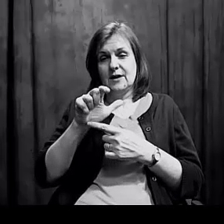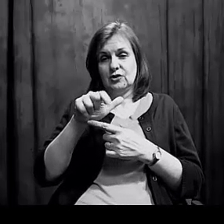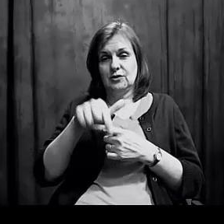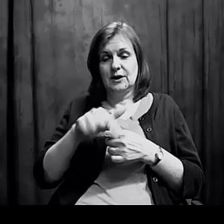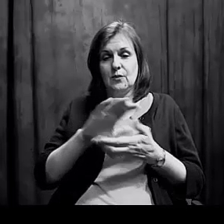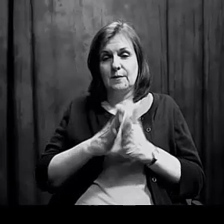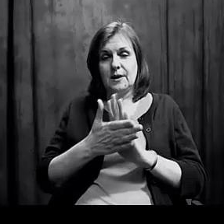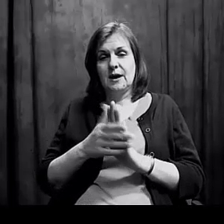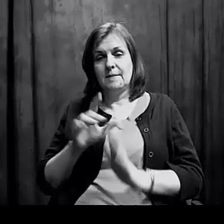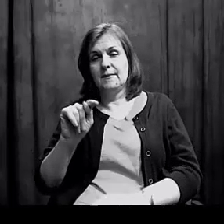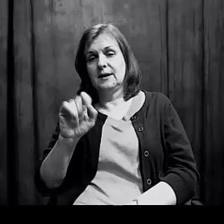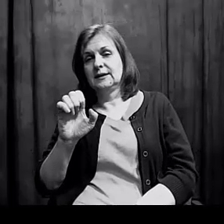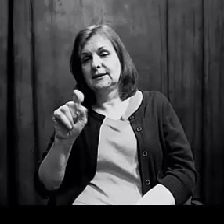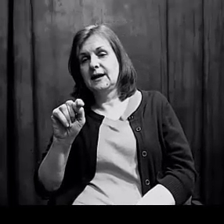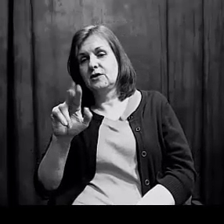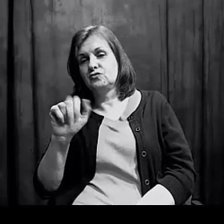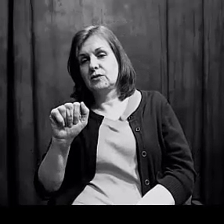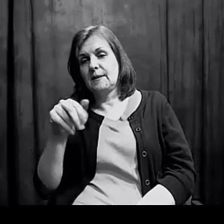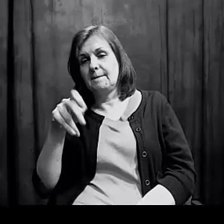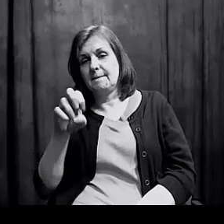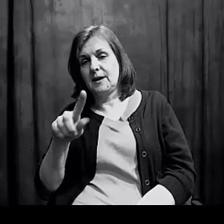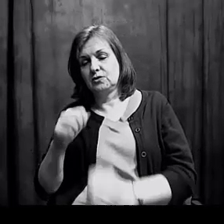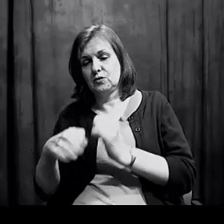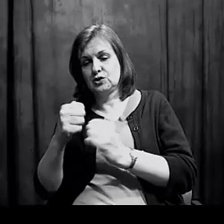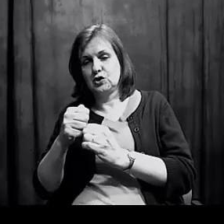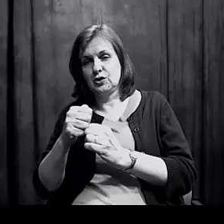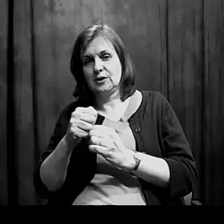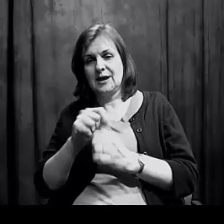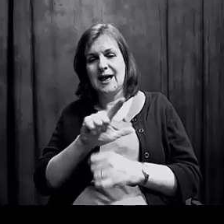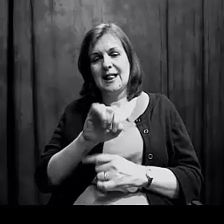and so the idea there of course is when we move into a tetrapod structure